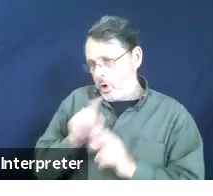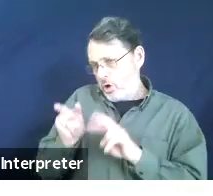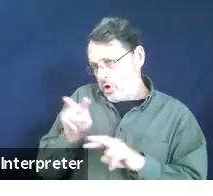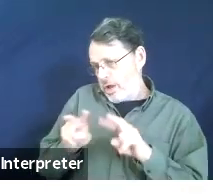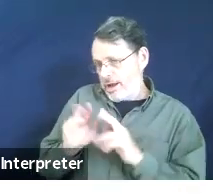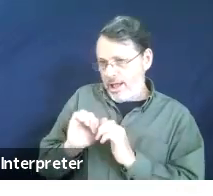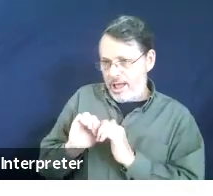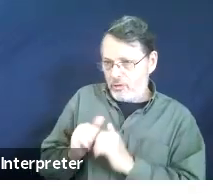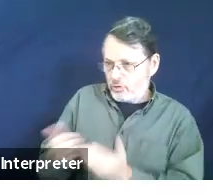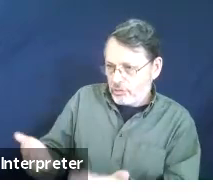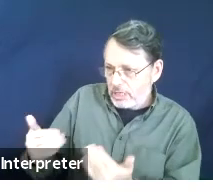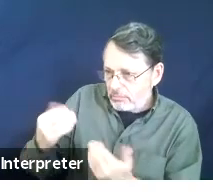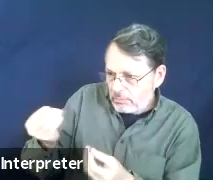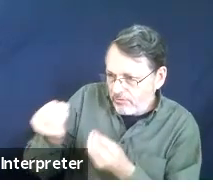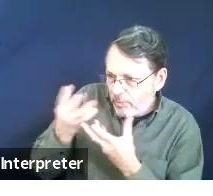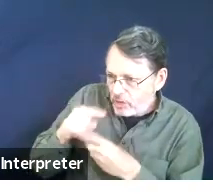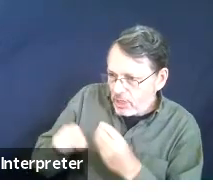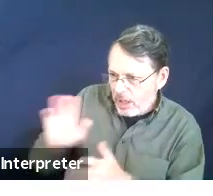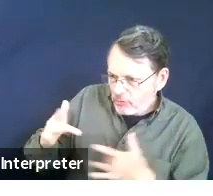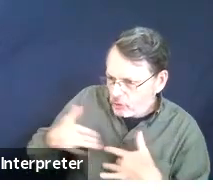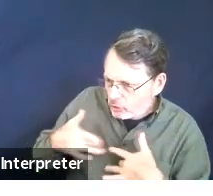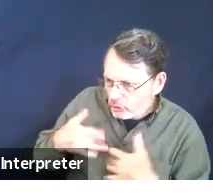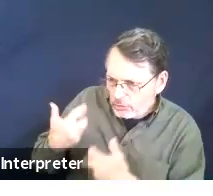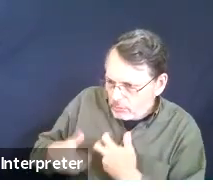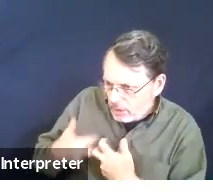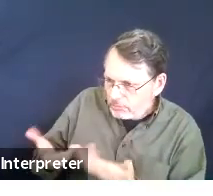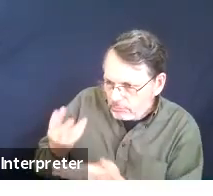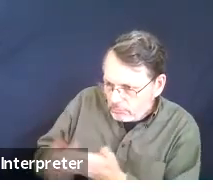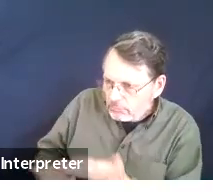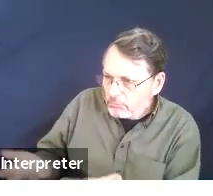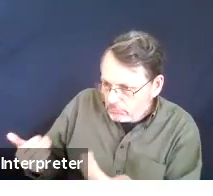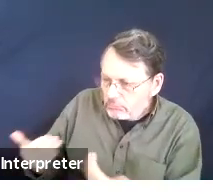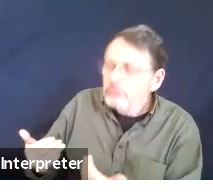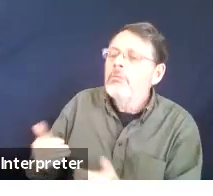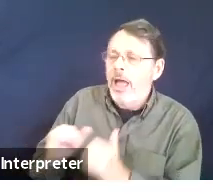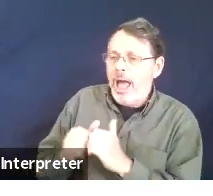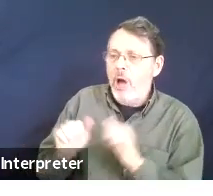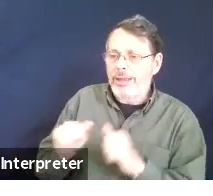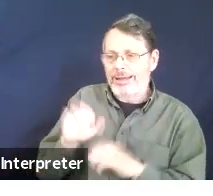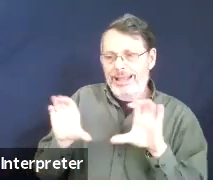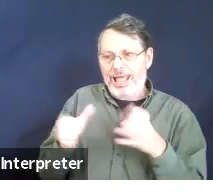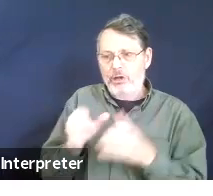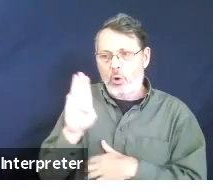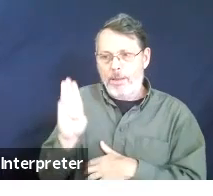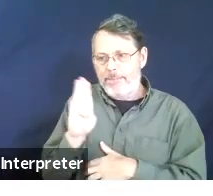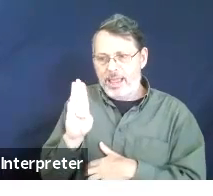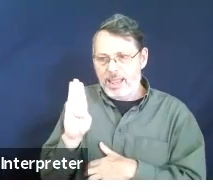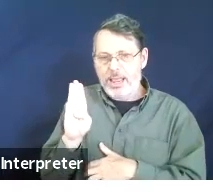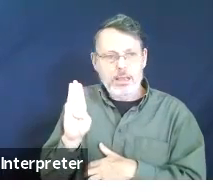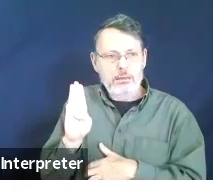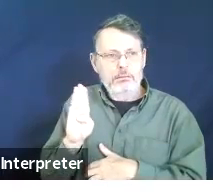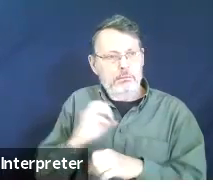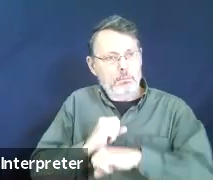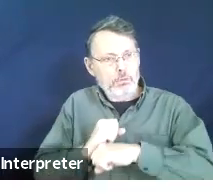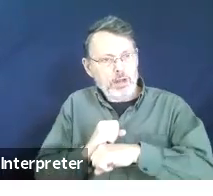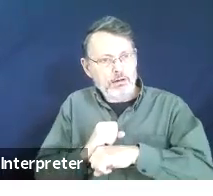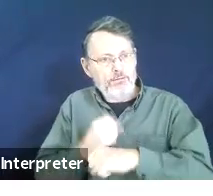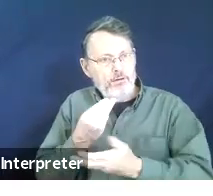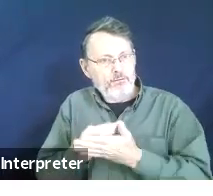concerns, we thought about how might Category B emergency protective funding effect communication